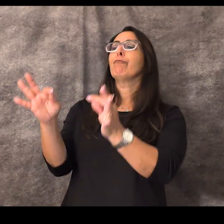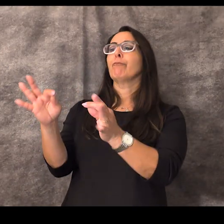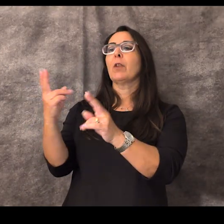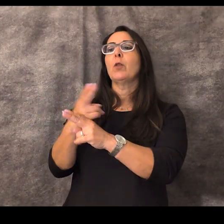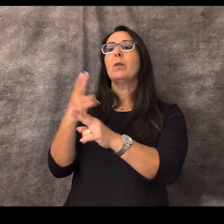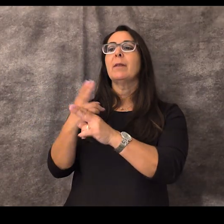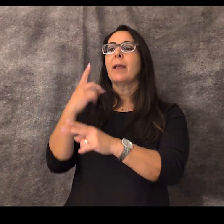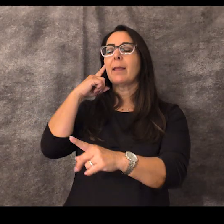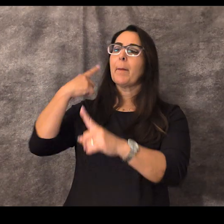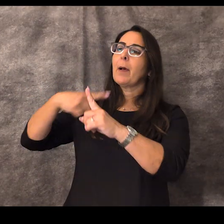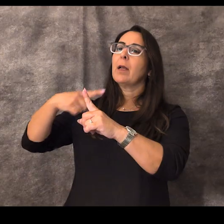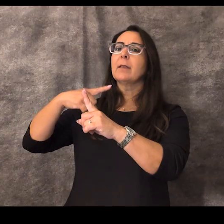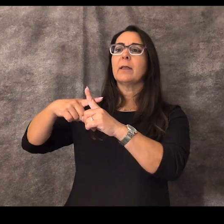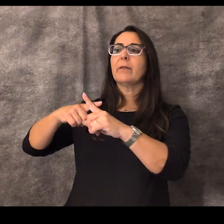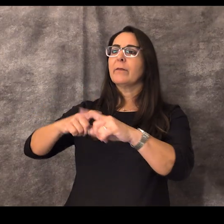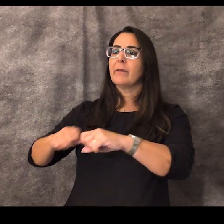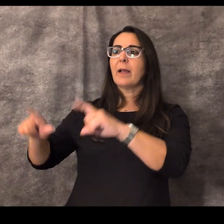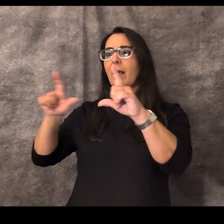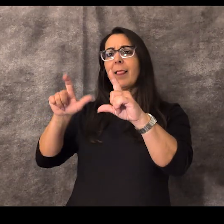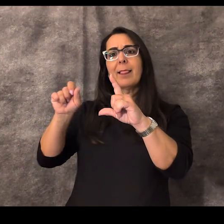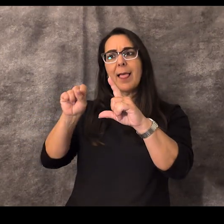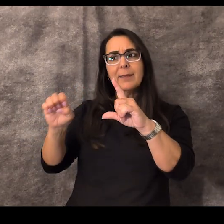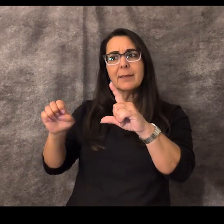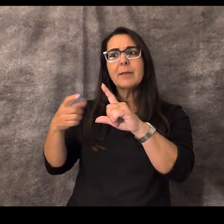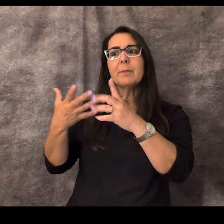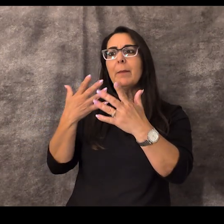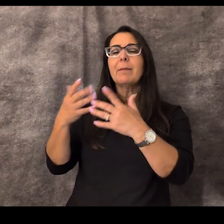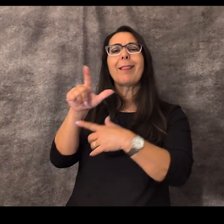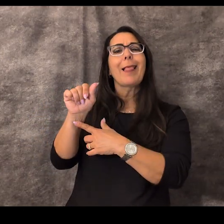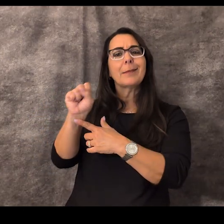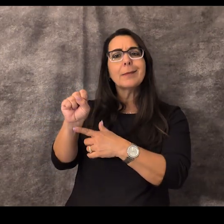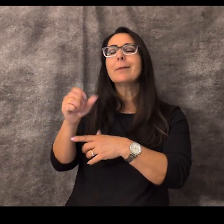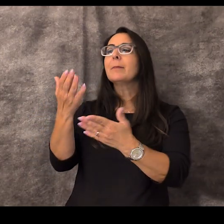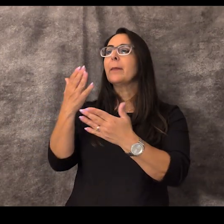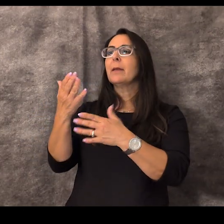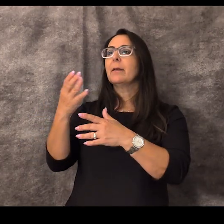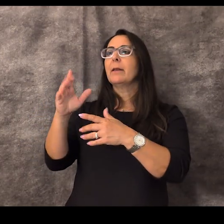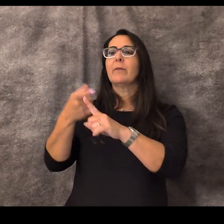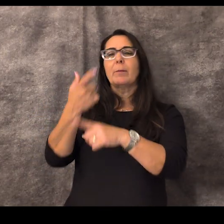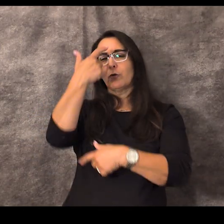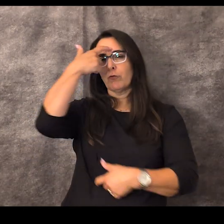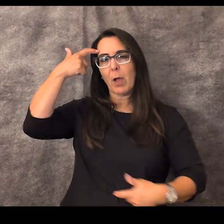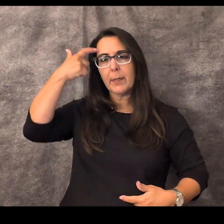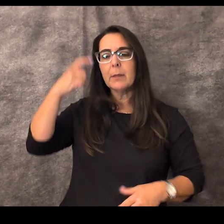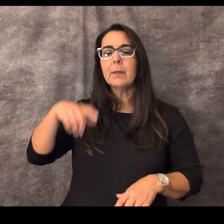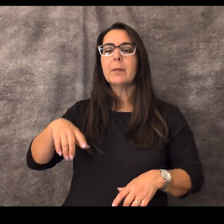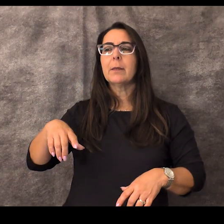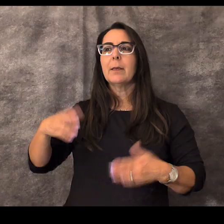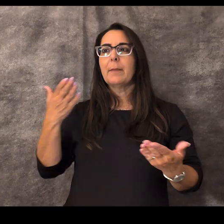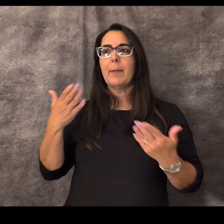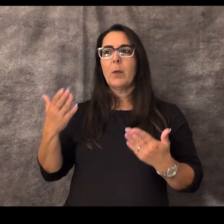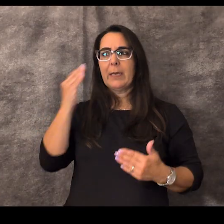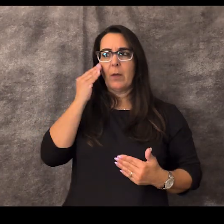trauma lens and, knowing about where, what they want to convey is very important.